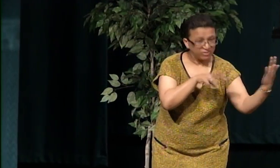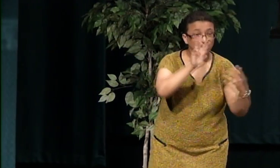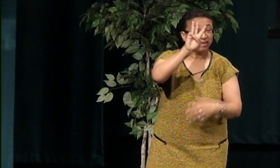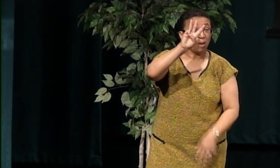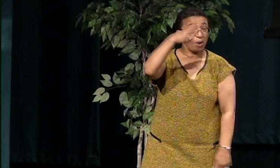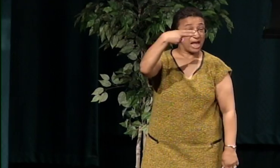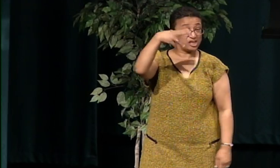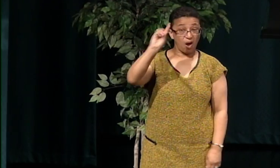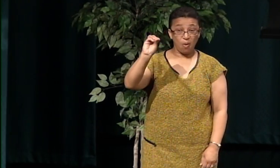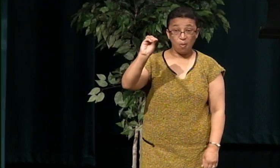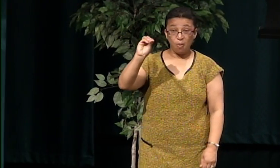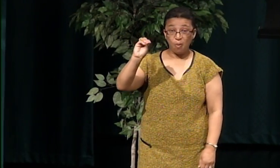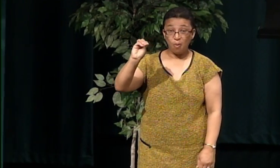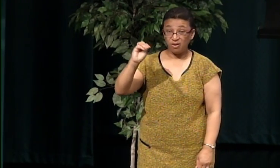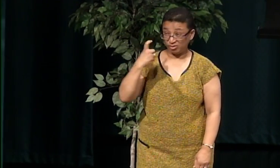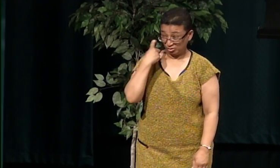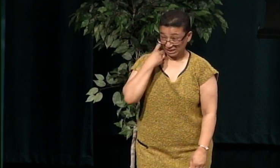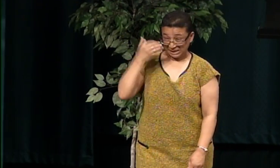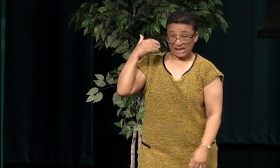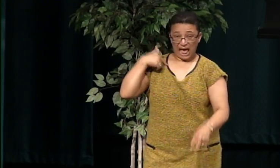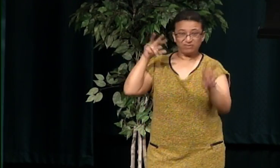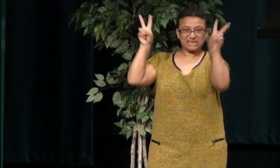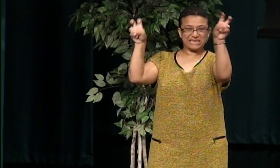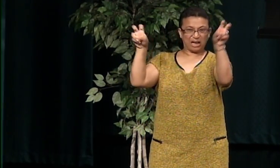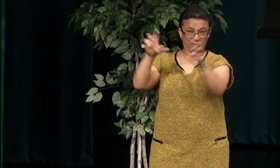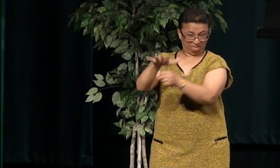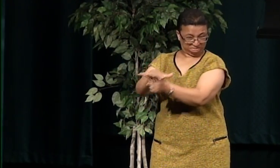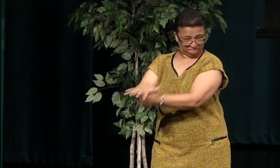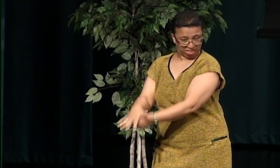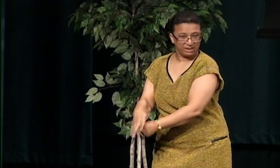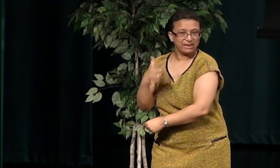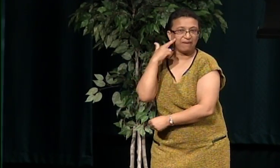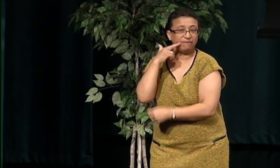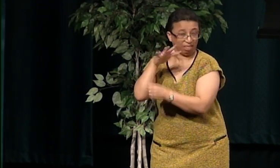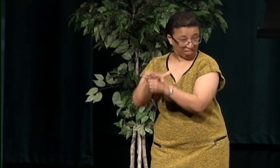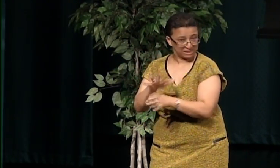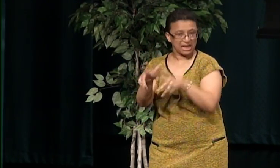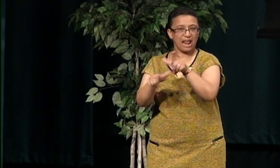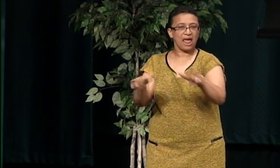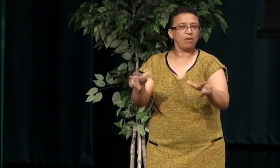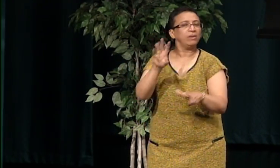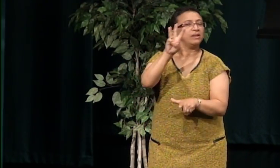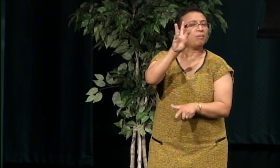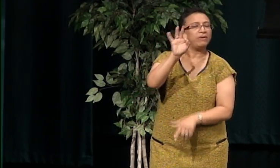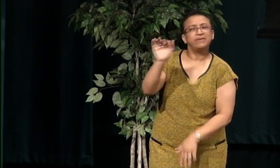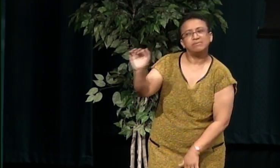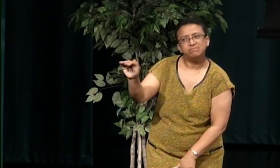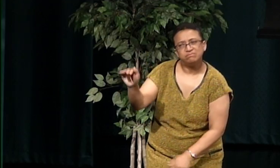The W.H.O. recently put out a statement